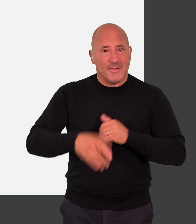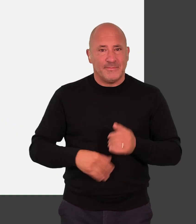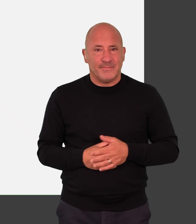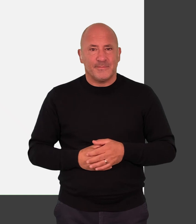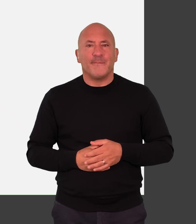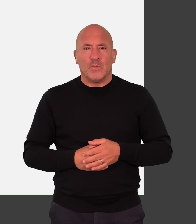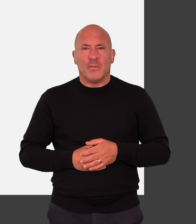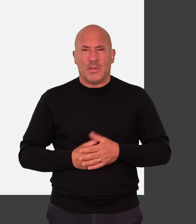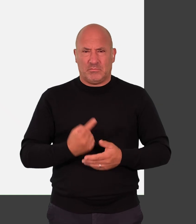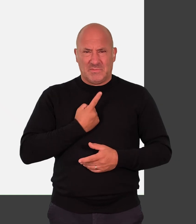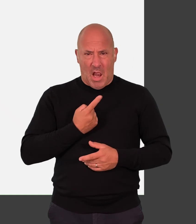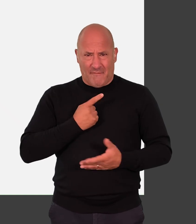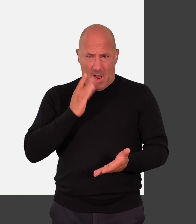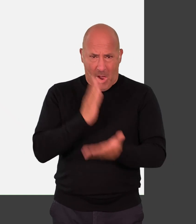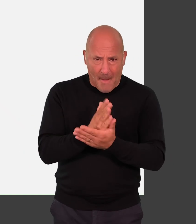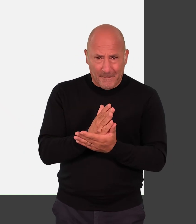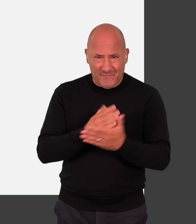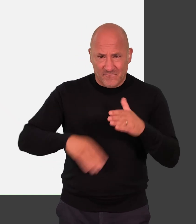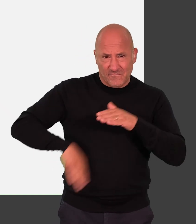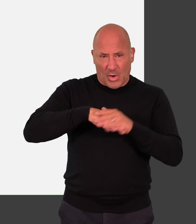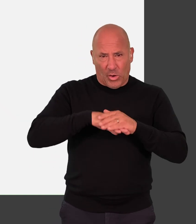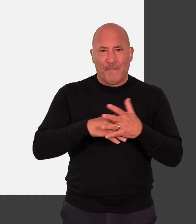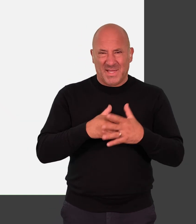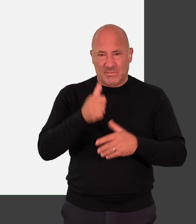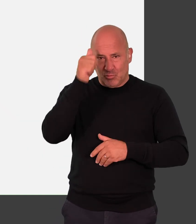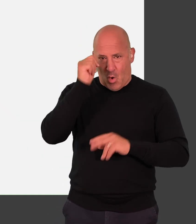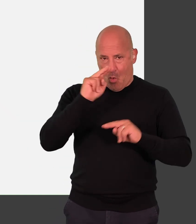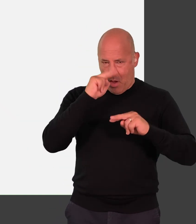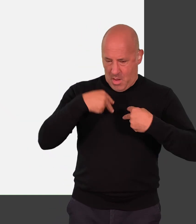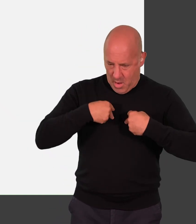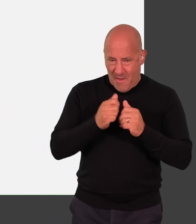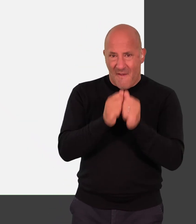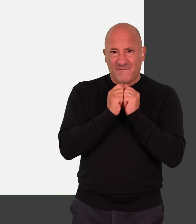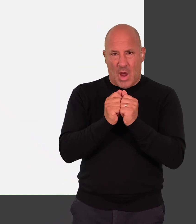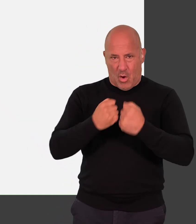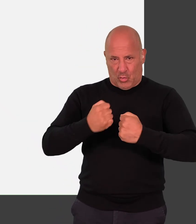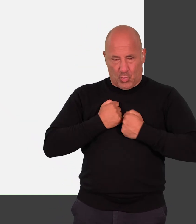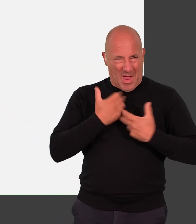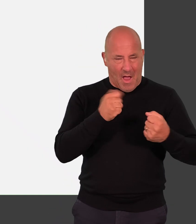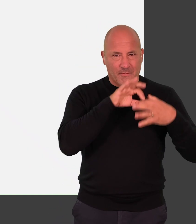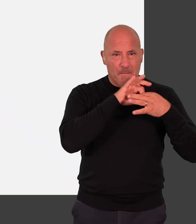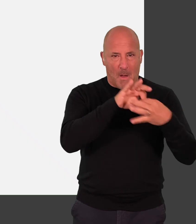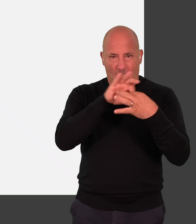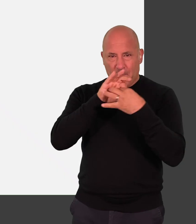Optimising genuine self means the person recognises and values what’s actively in tune